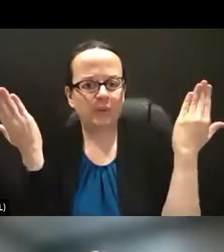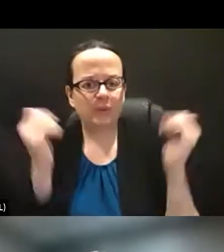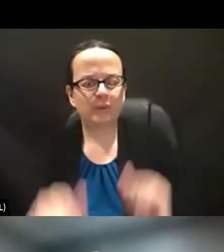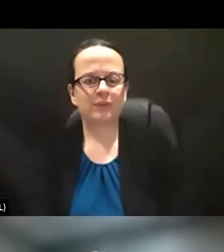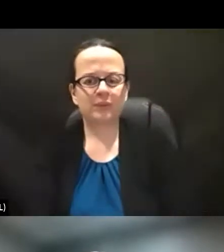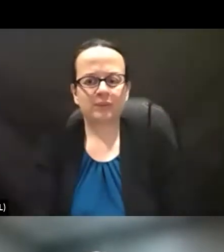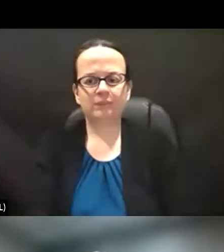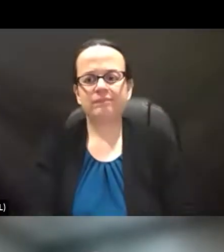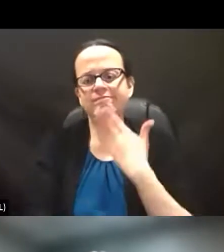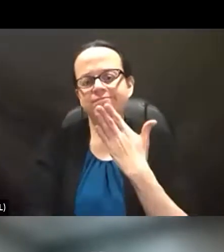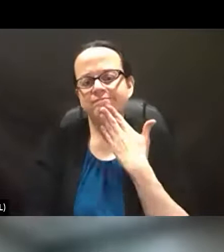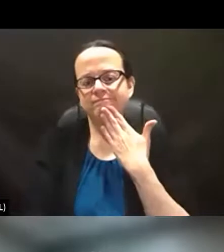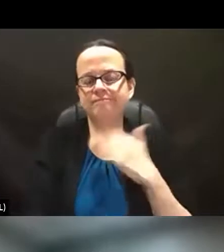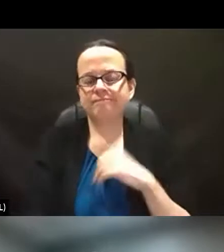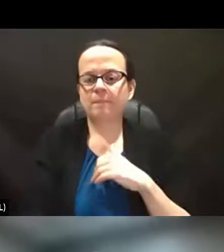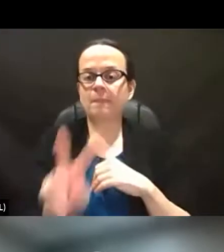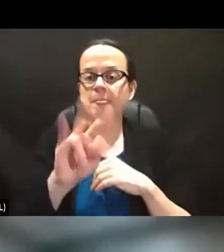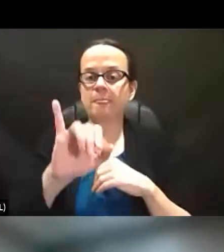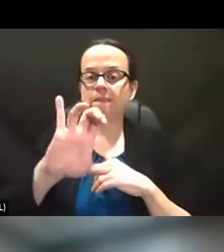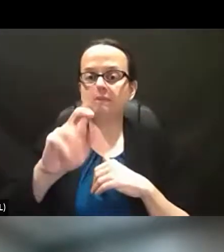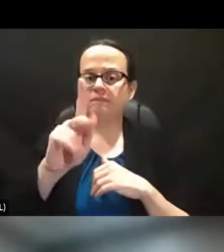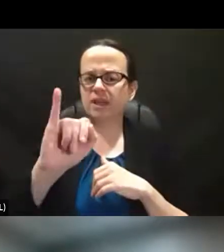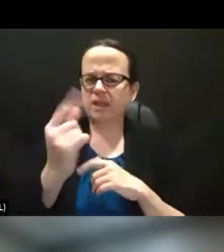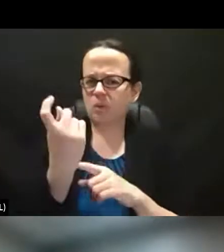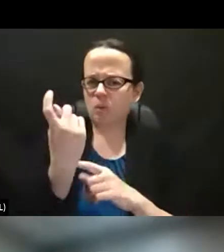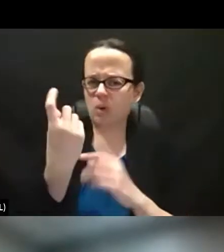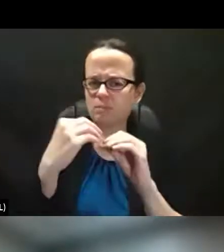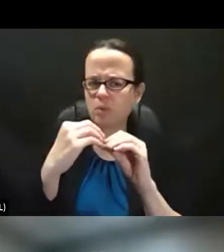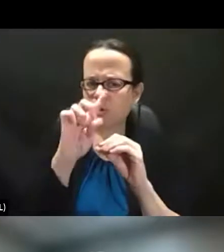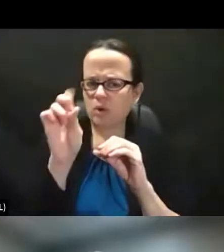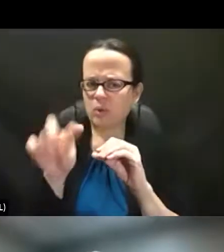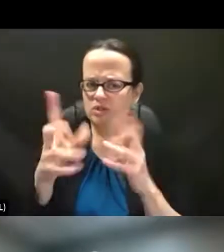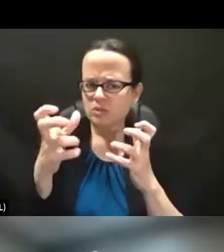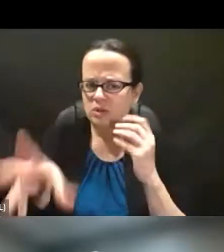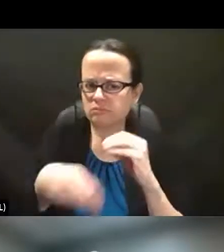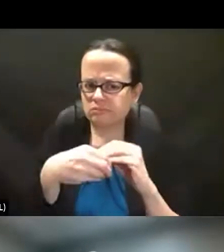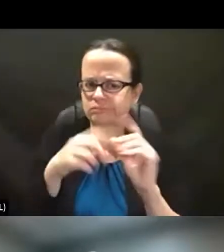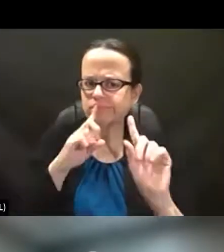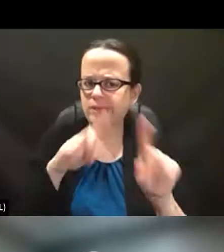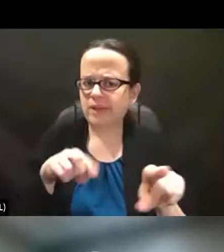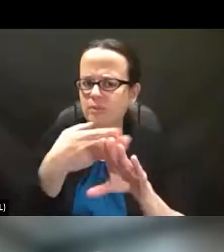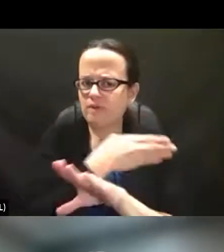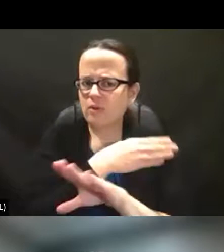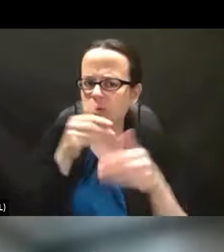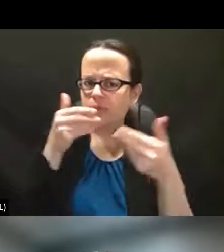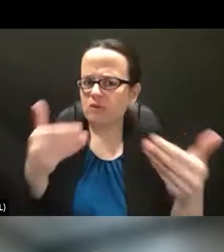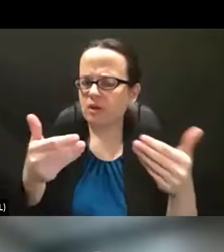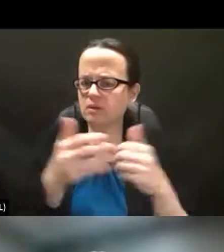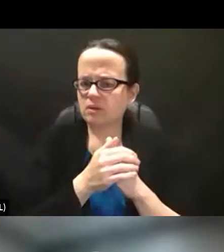Amber Carey Navarrete (Easterseals): Thank you, and I think vicki you had one more one more question that you wanted to answer before before we move on, thank you Thank you everyone.